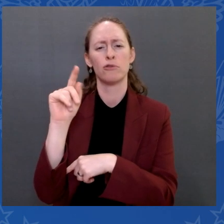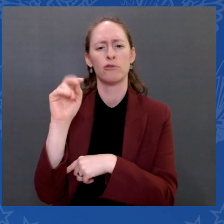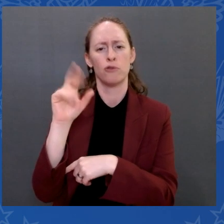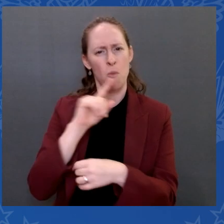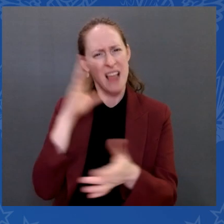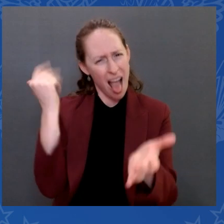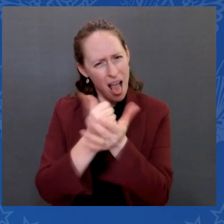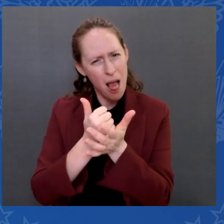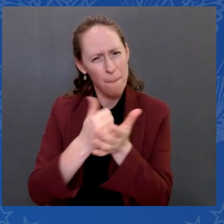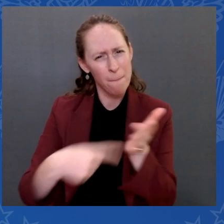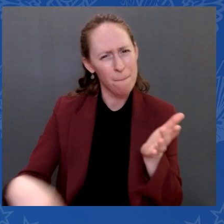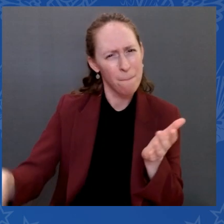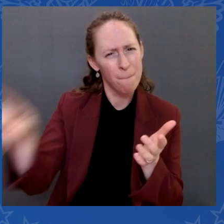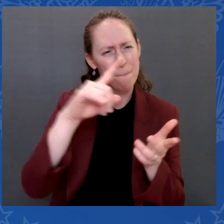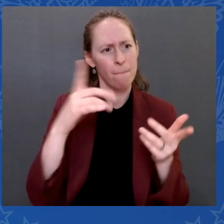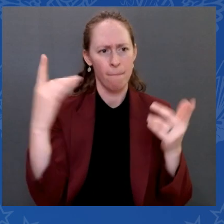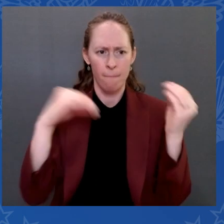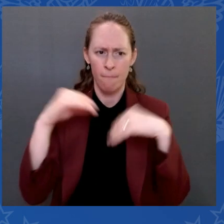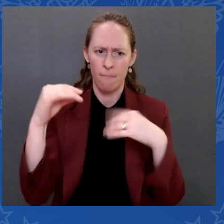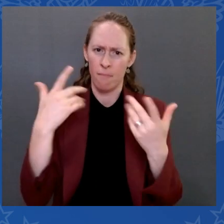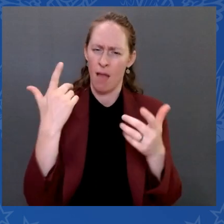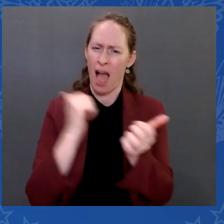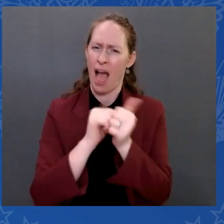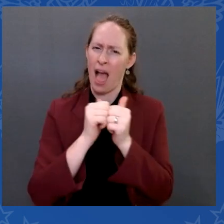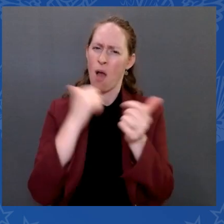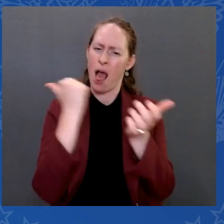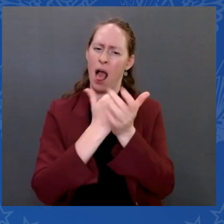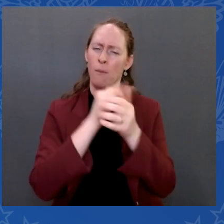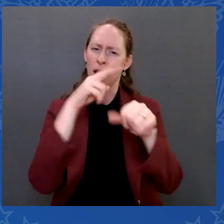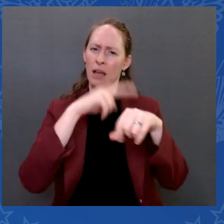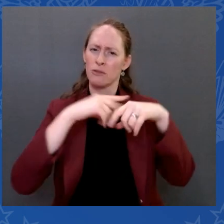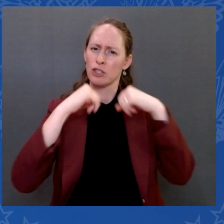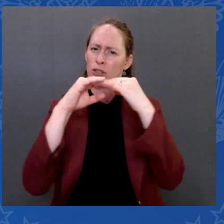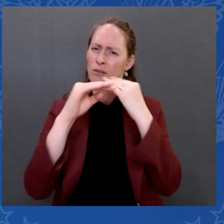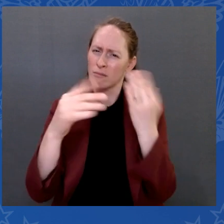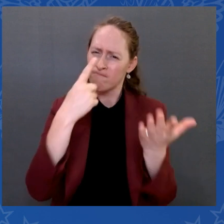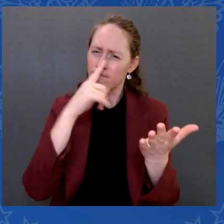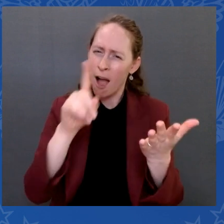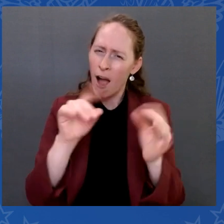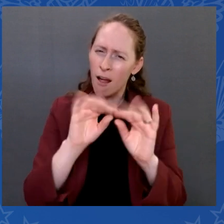Good afternoon, Mr. President. The President: Good afternoon, Jim. Mr. Taiclet: We believe a robust,